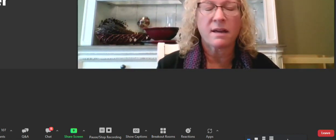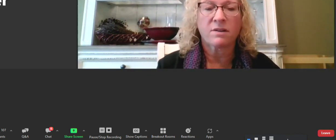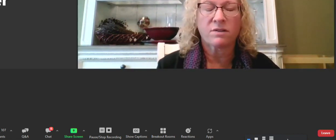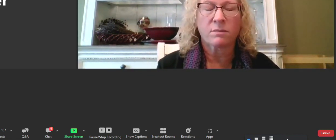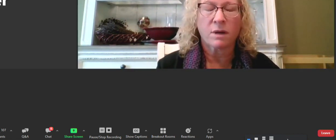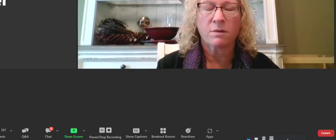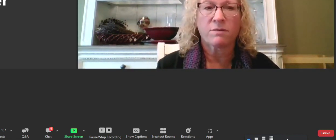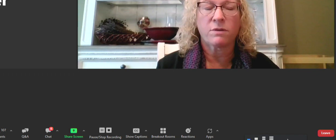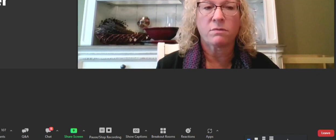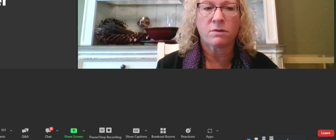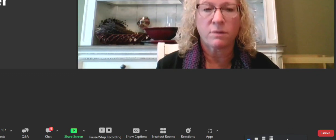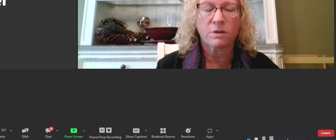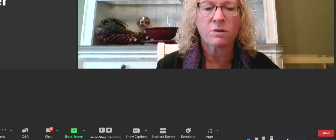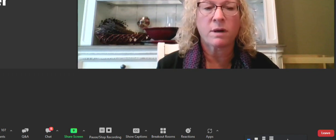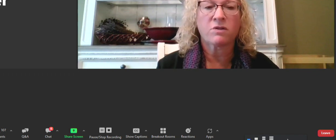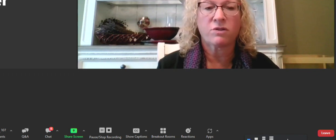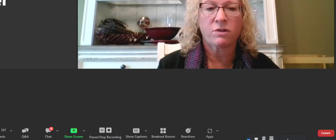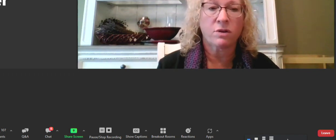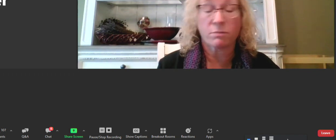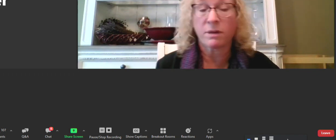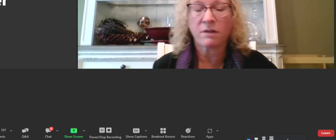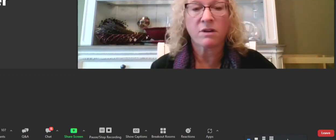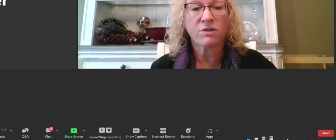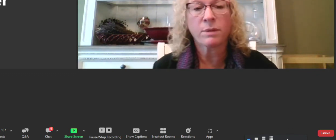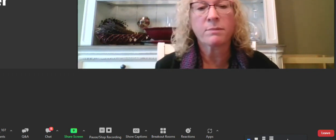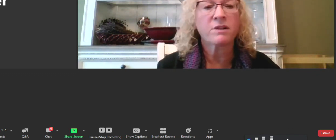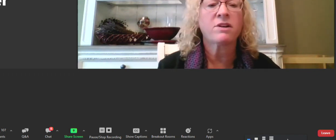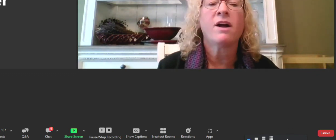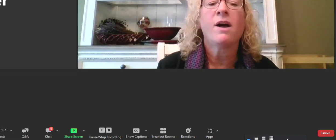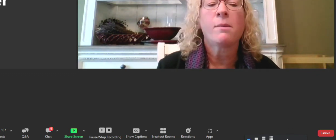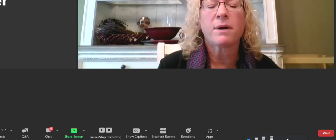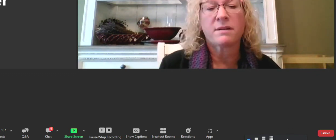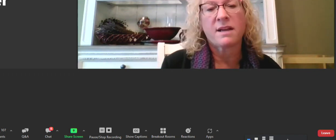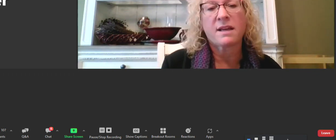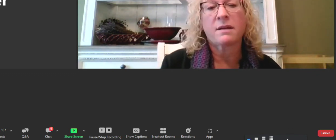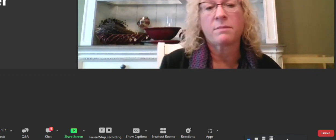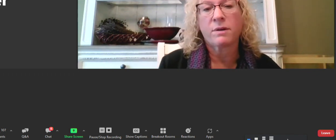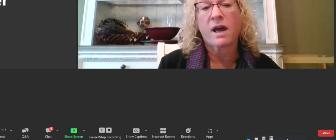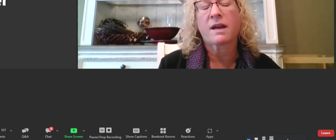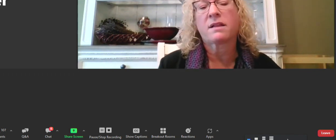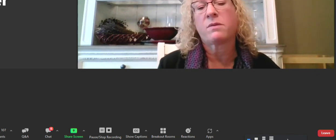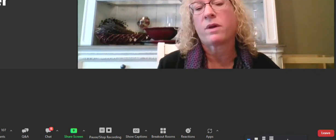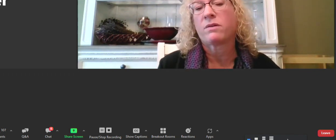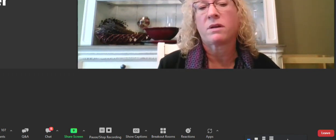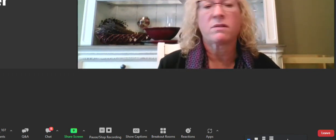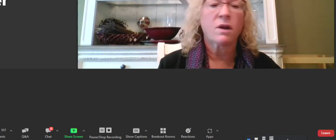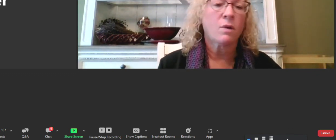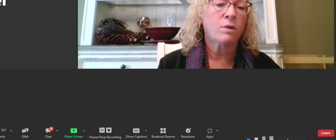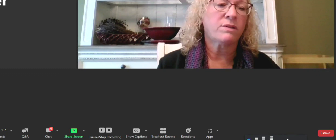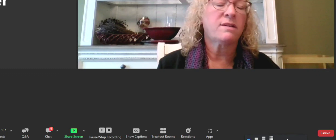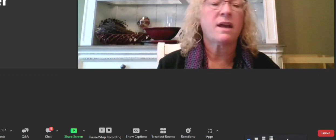because sometimes if you do it toomuch, it'll increase your blood pressure, but take it periodically, whether it's once a day,